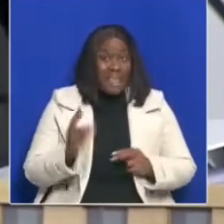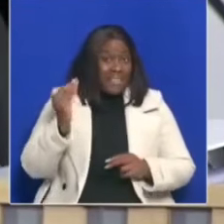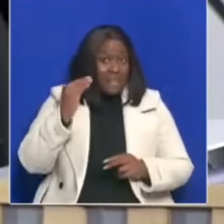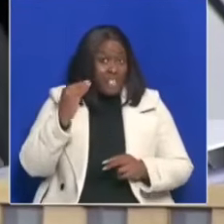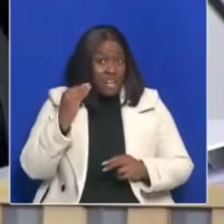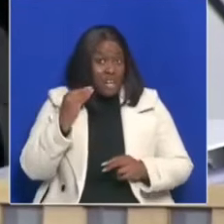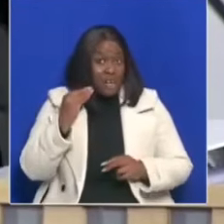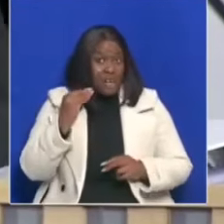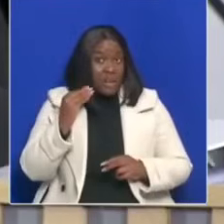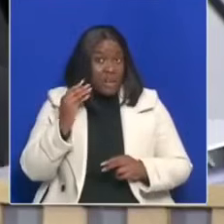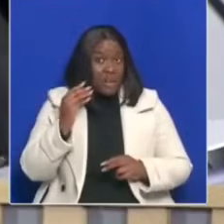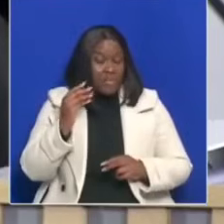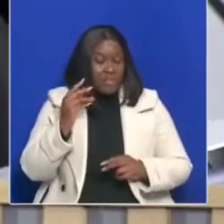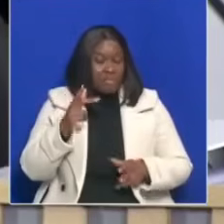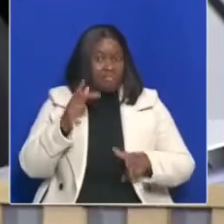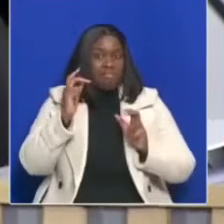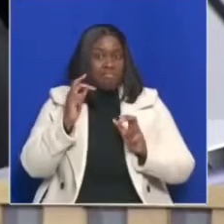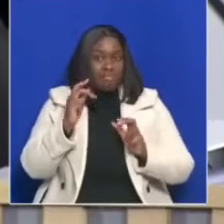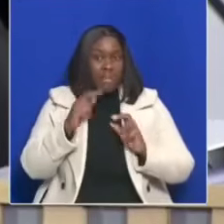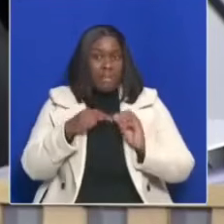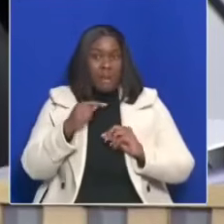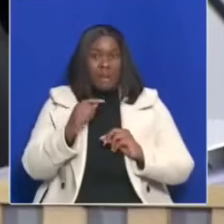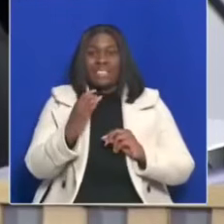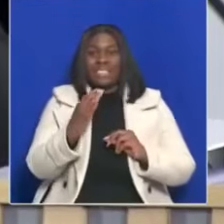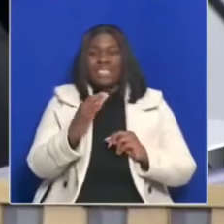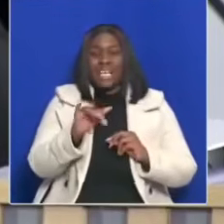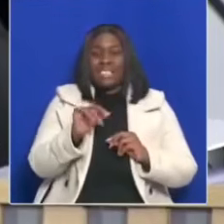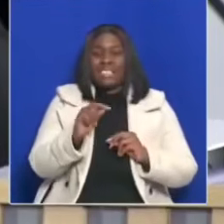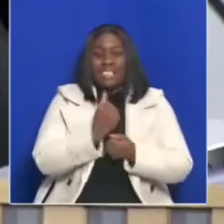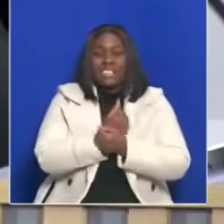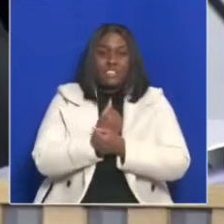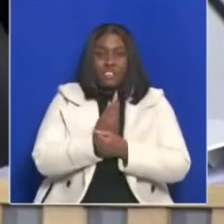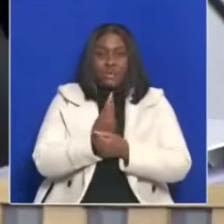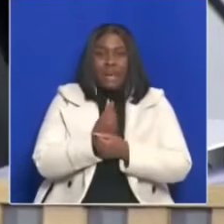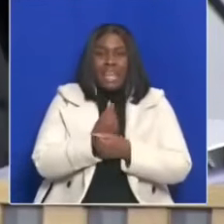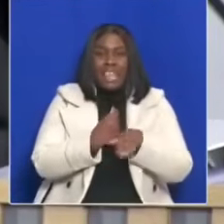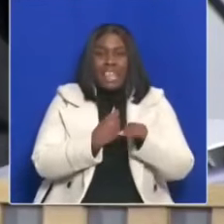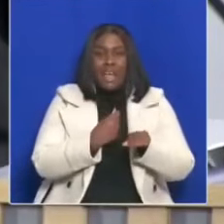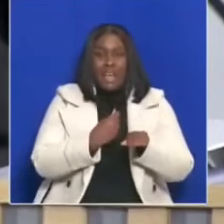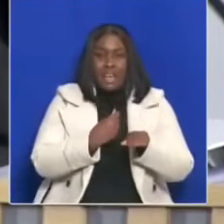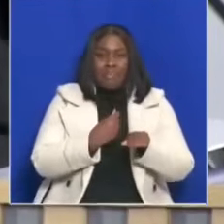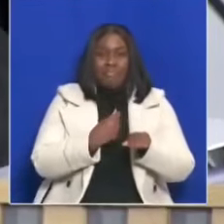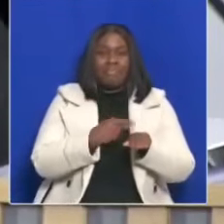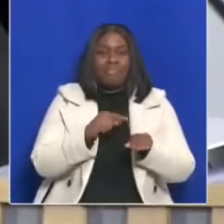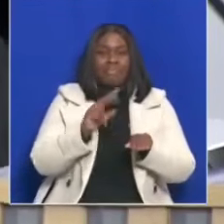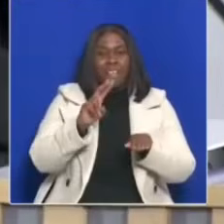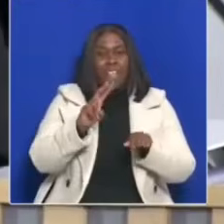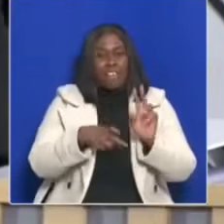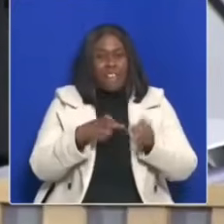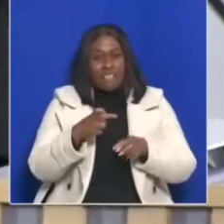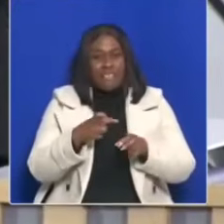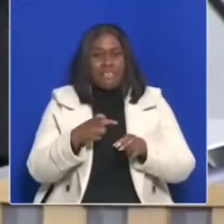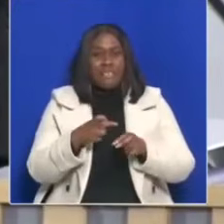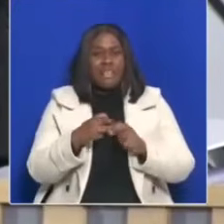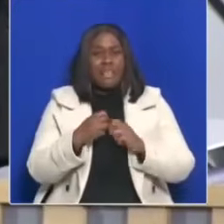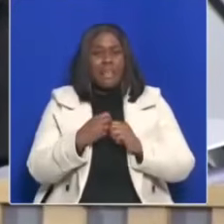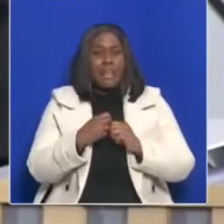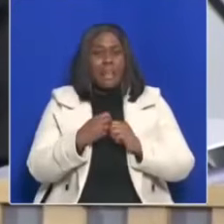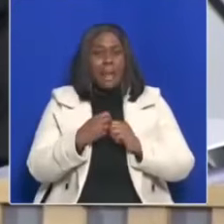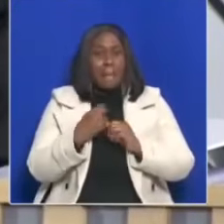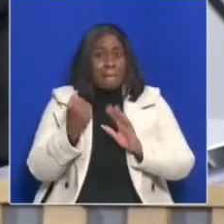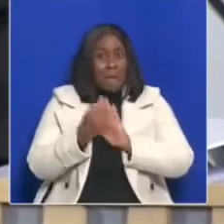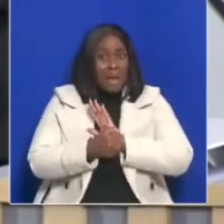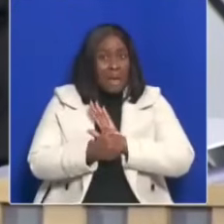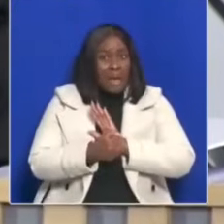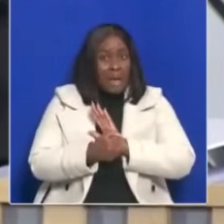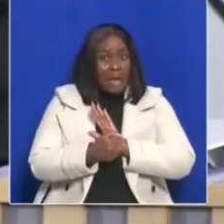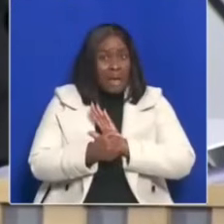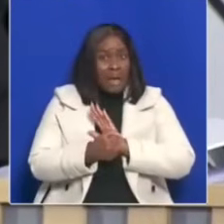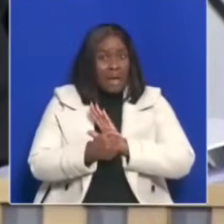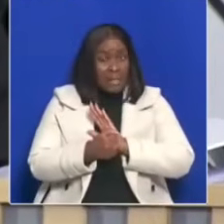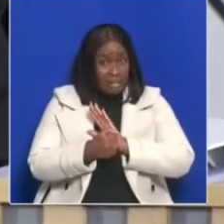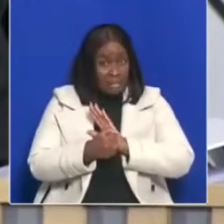in cashing transit or in in cases of uh murder and so forth, they don't do a proper investigation